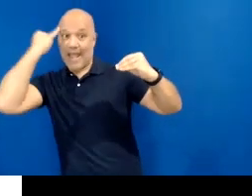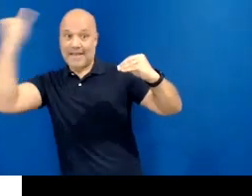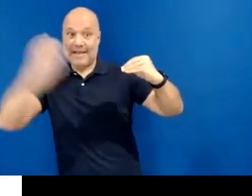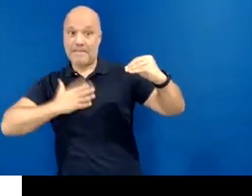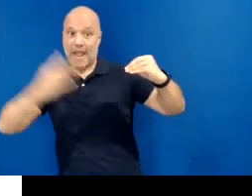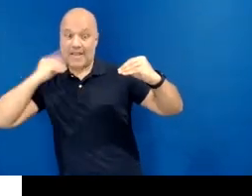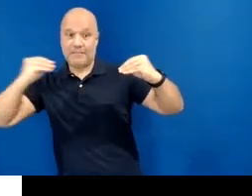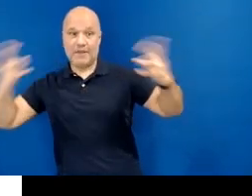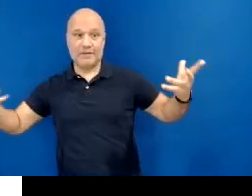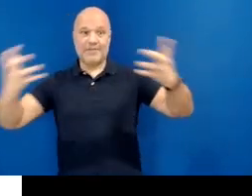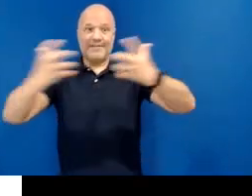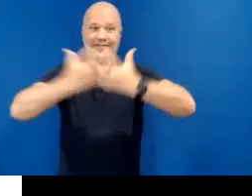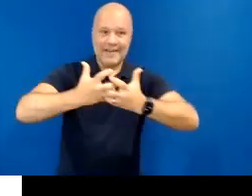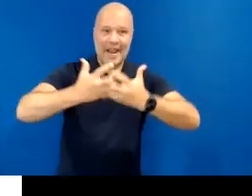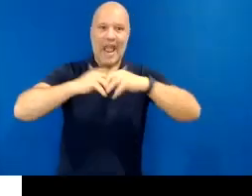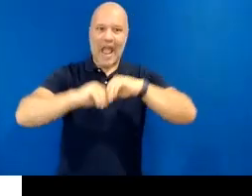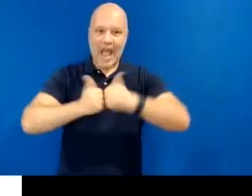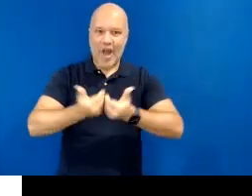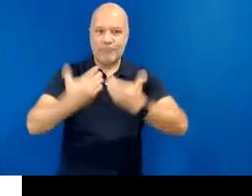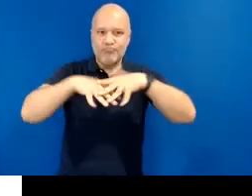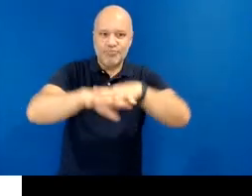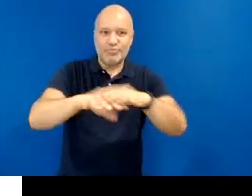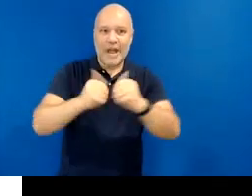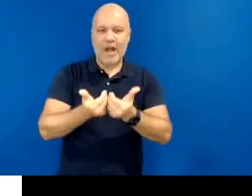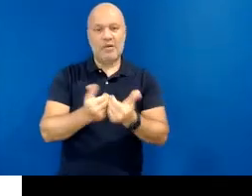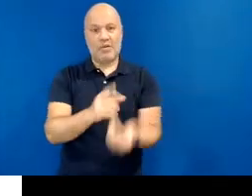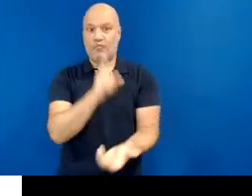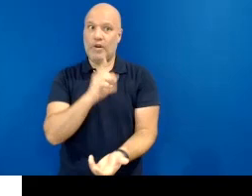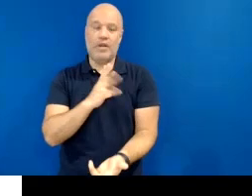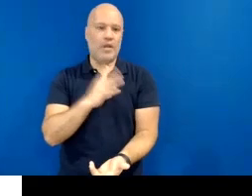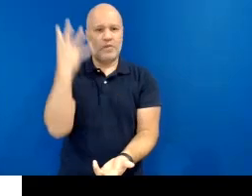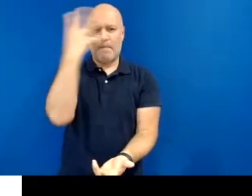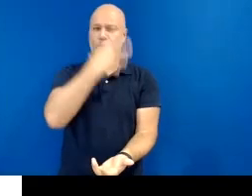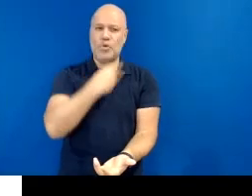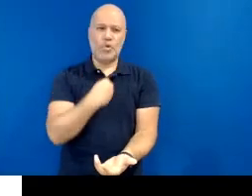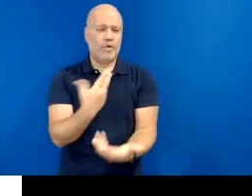into that content and think about how rich that is? It's extremely rich, right?